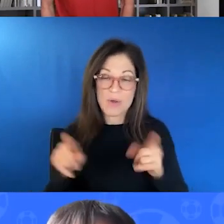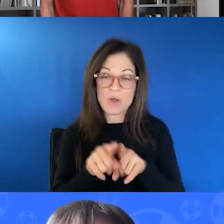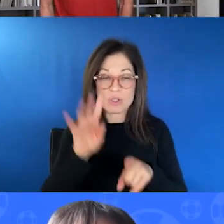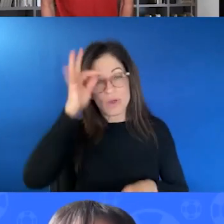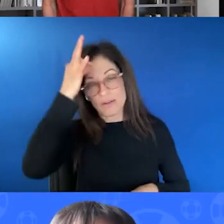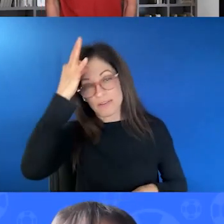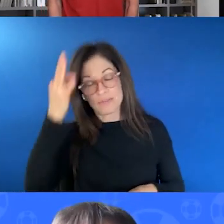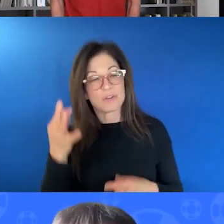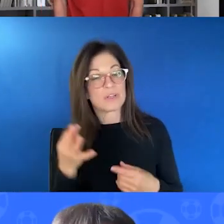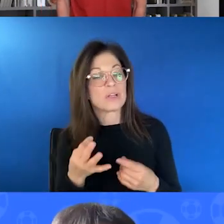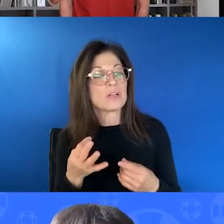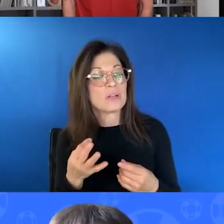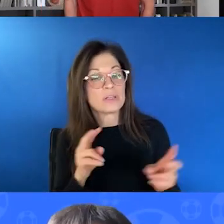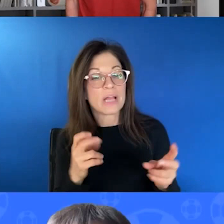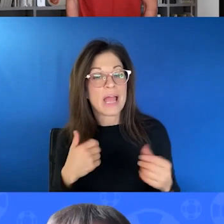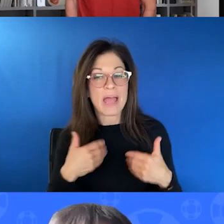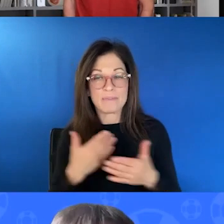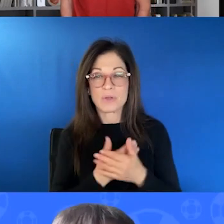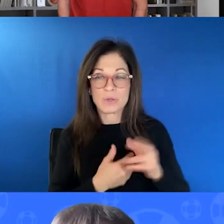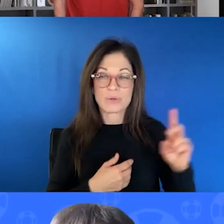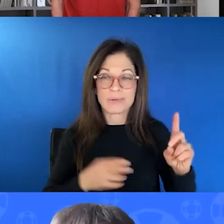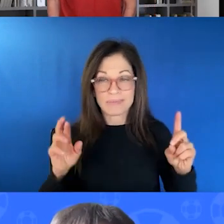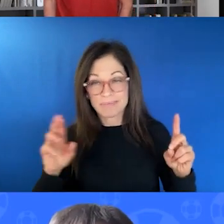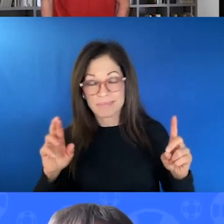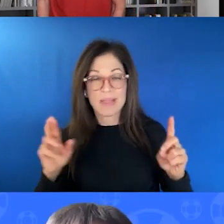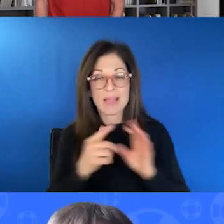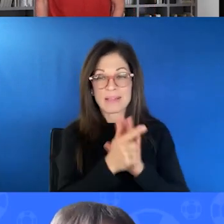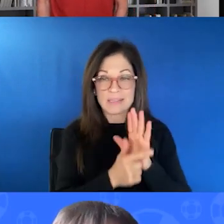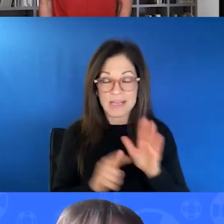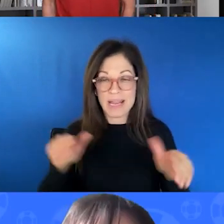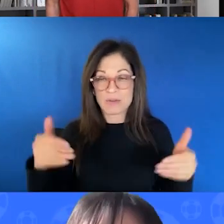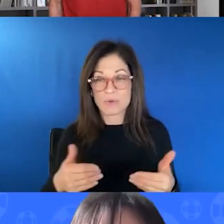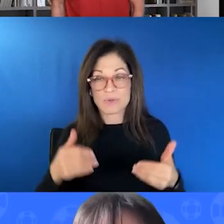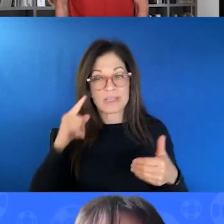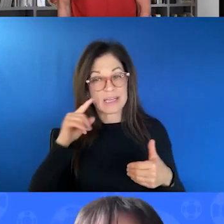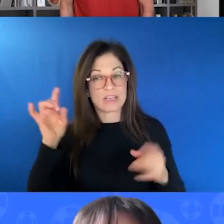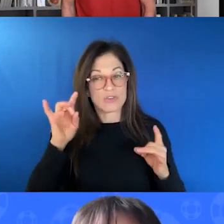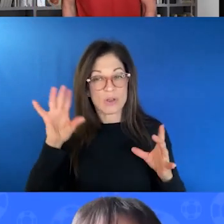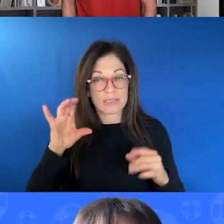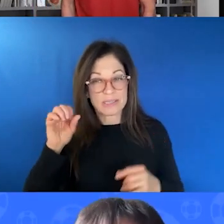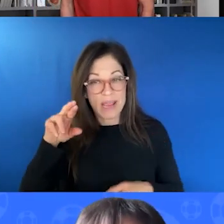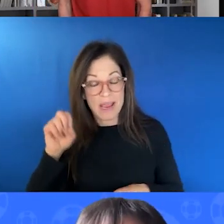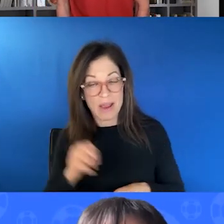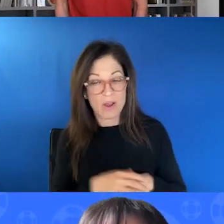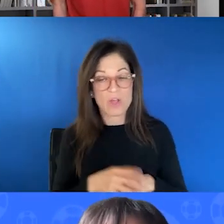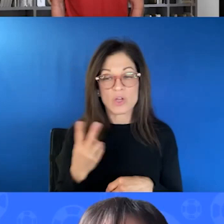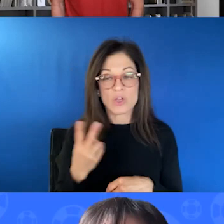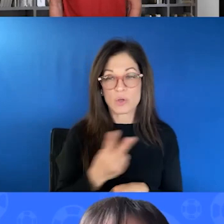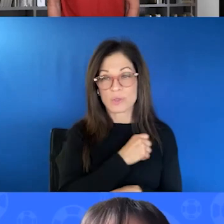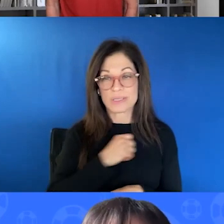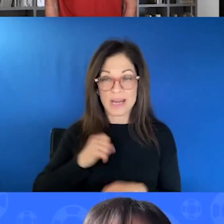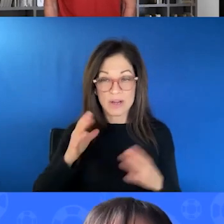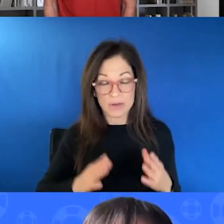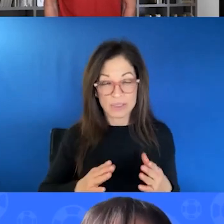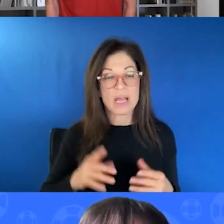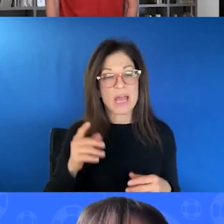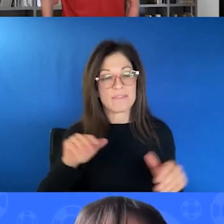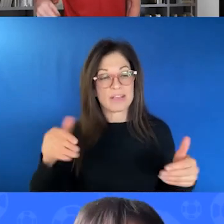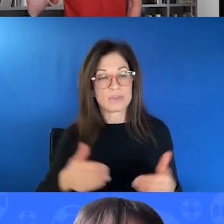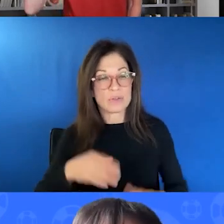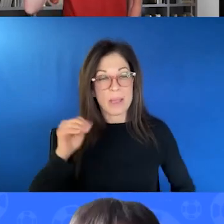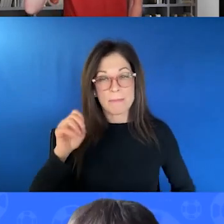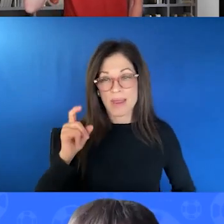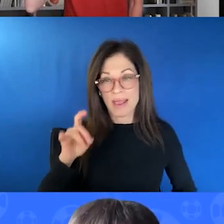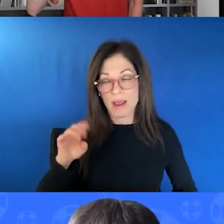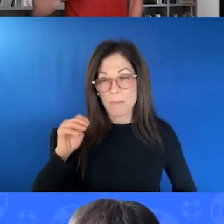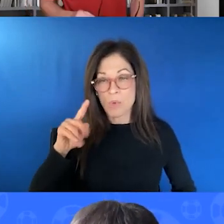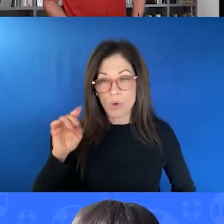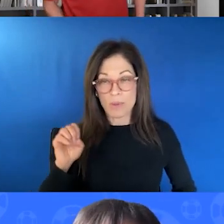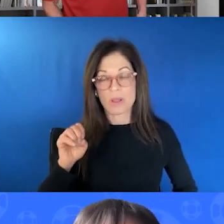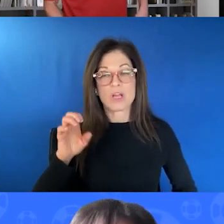THERE WAS INTRODUCED THE MOBILE IMPROVEMENT CRISIS ACT. WE WERE